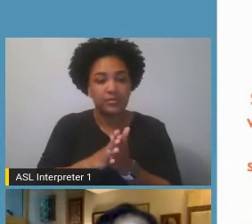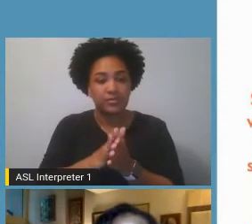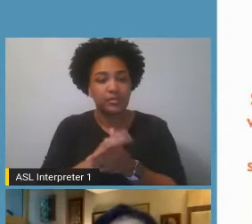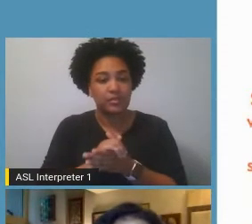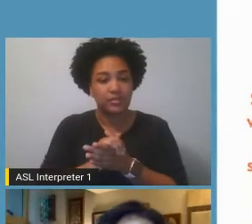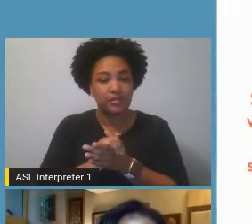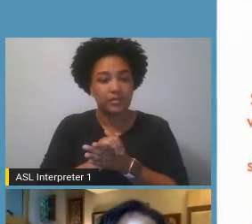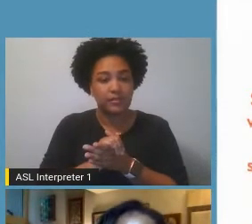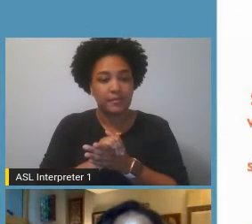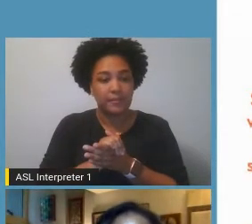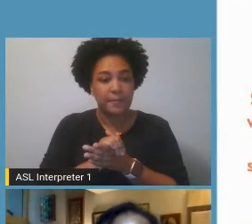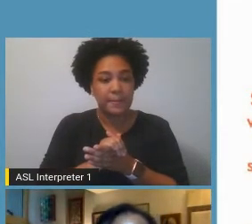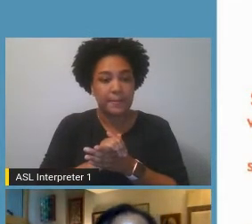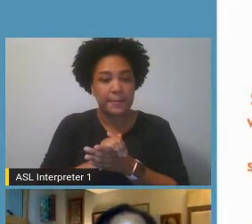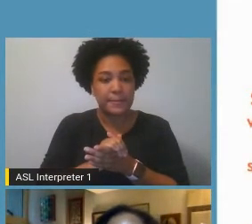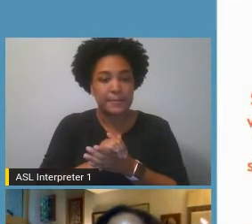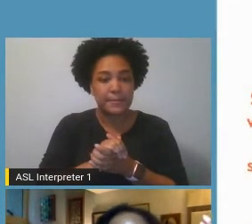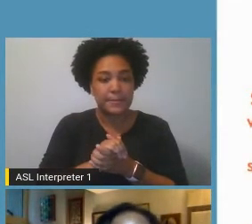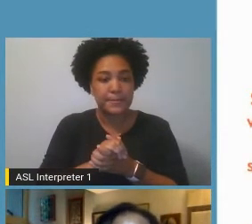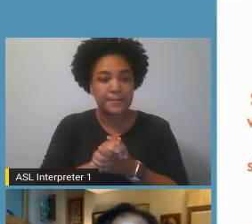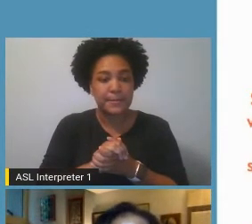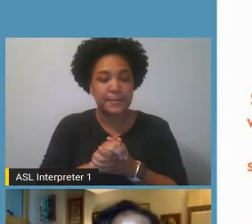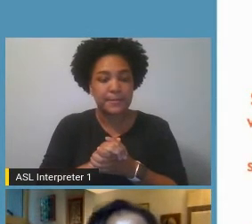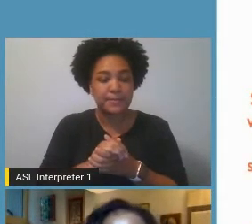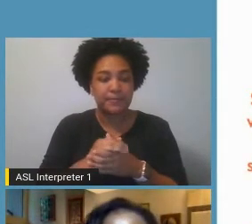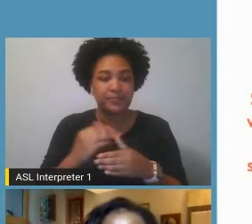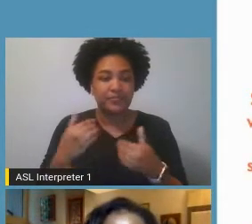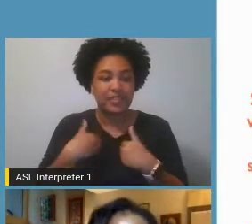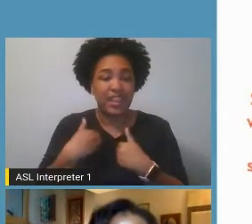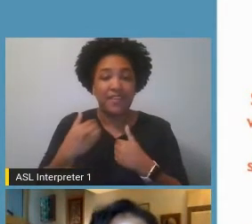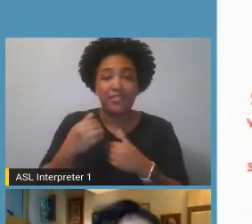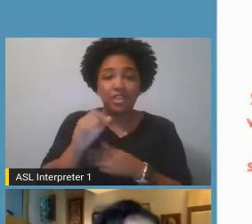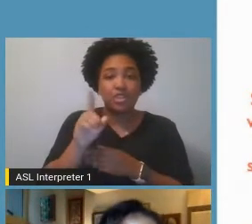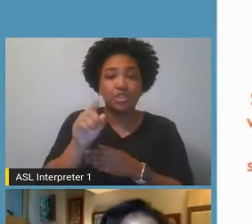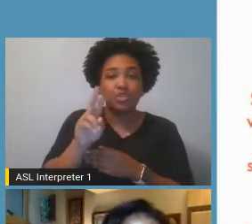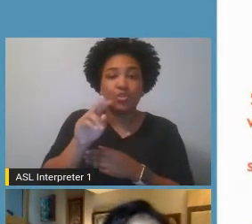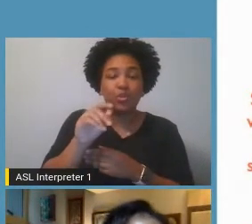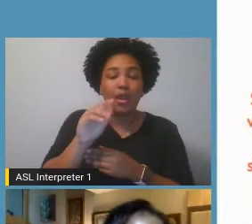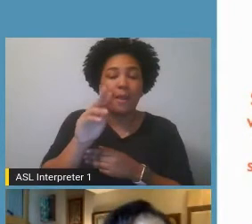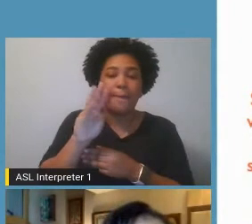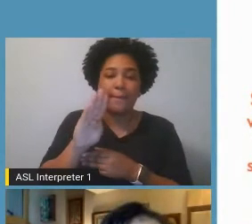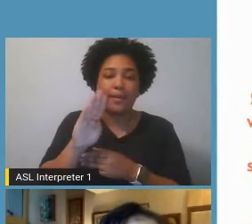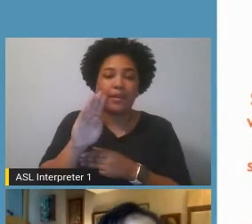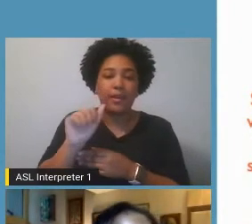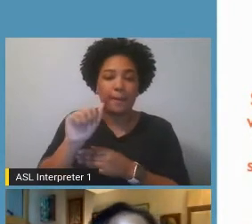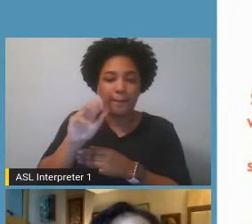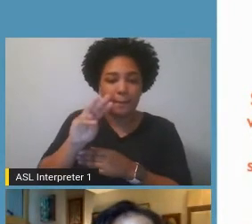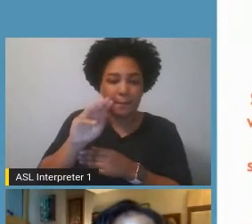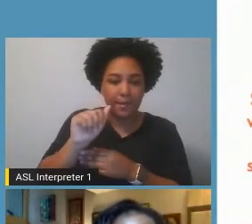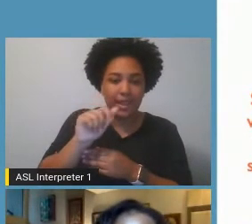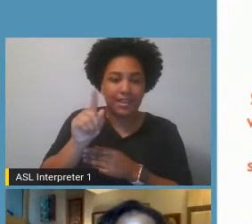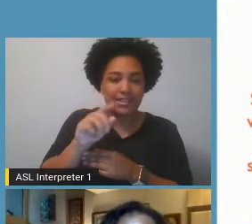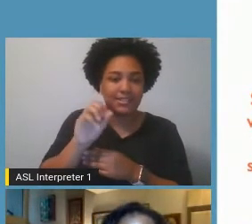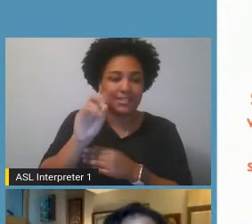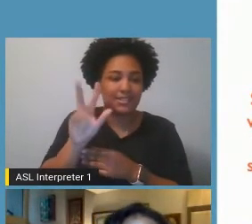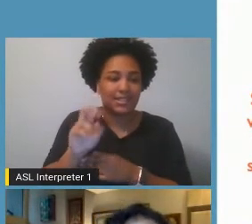priceless, you have magazines being printed during apartheid so it gives